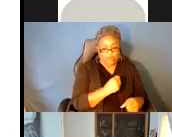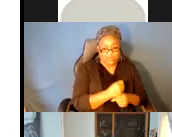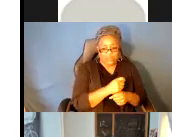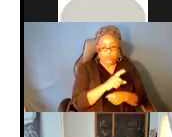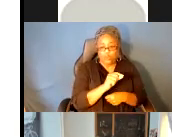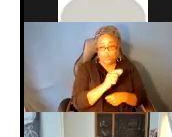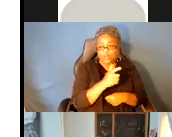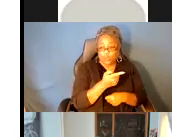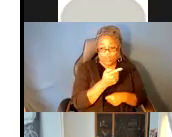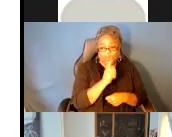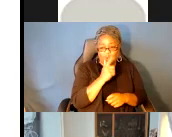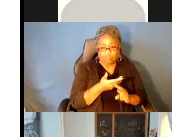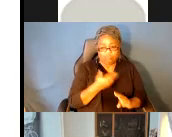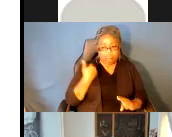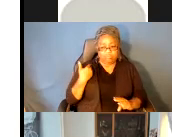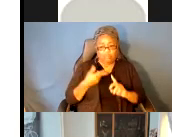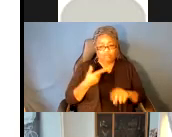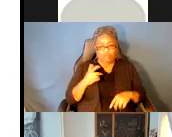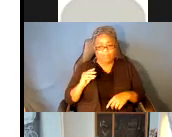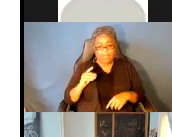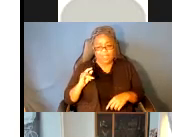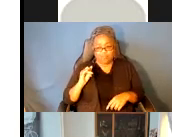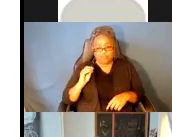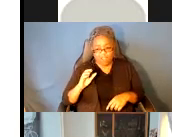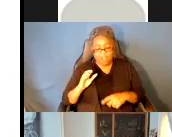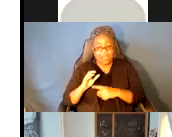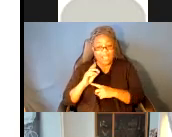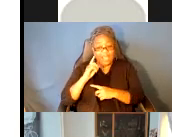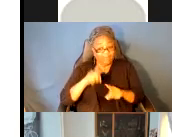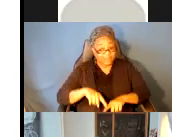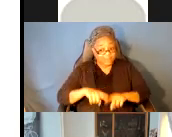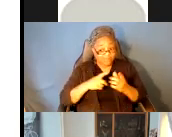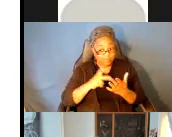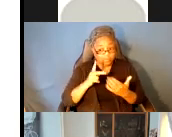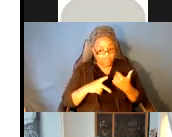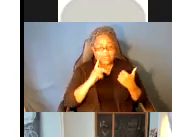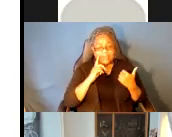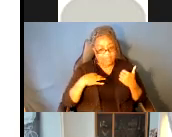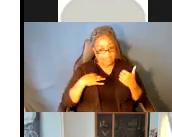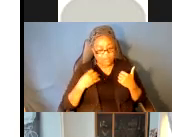as long as you are applying for a different project than that, it should be an eligible project.